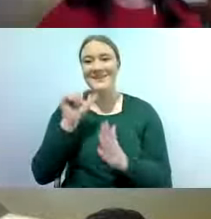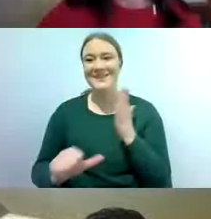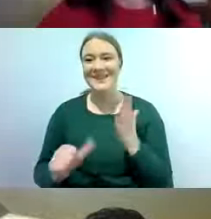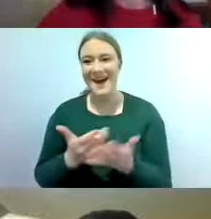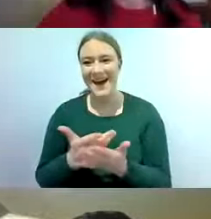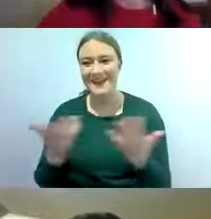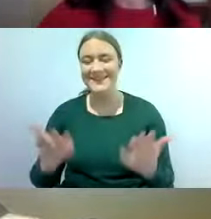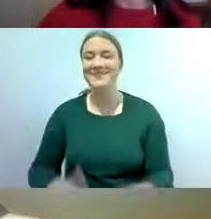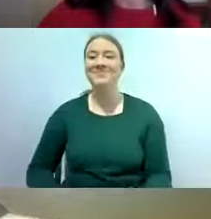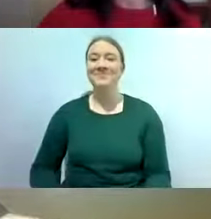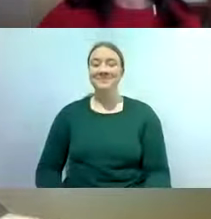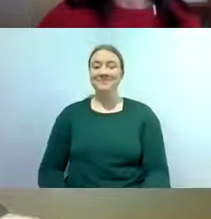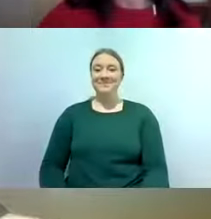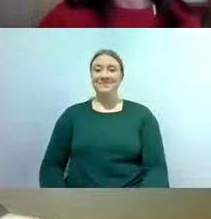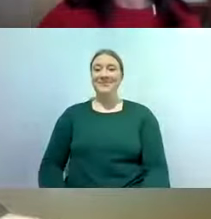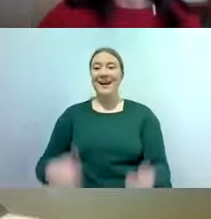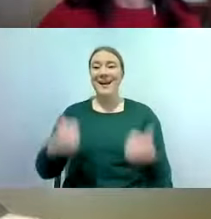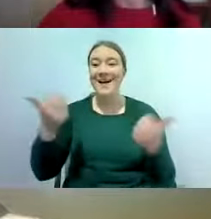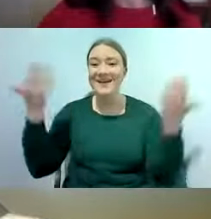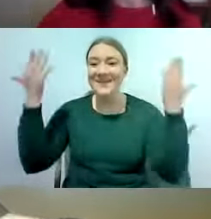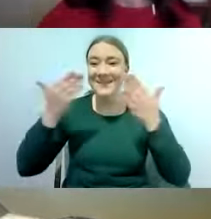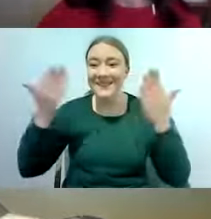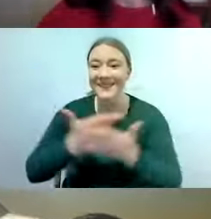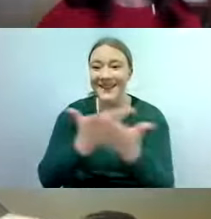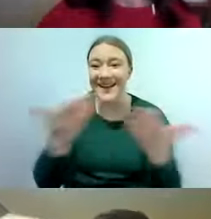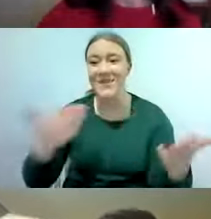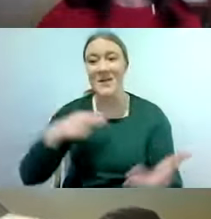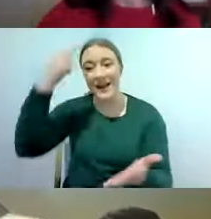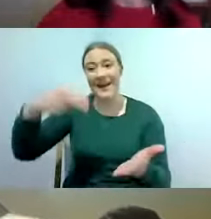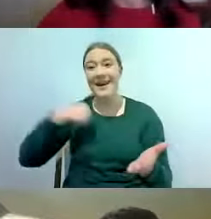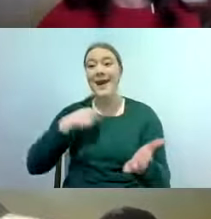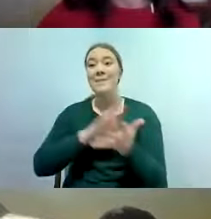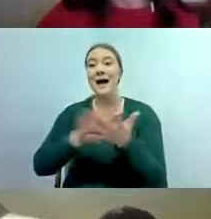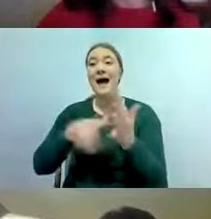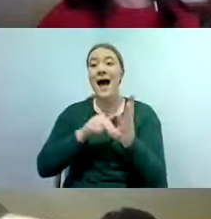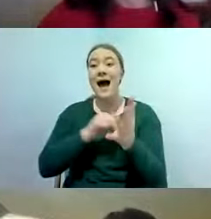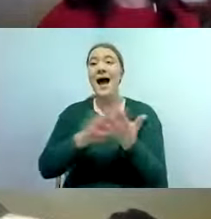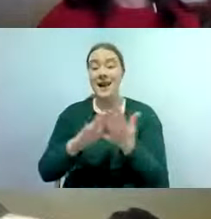so good evening everyone my name's Hannah and I'm an events assistant apprentice on